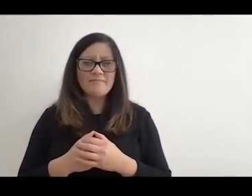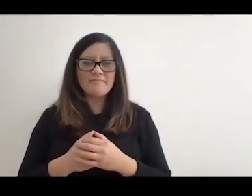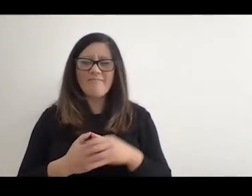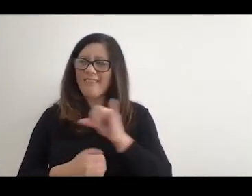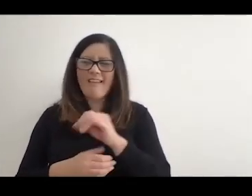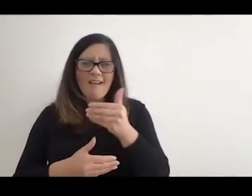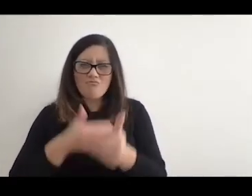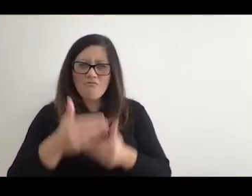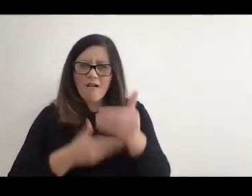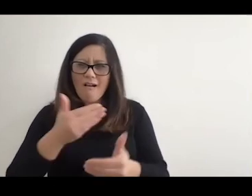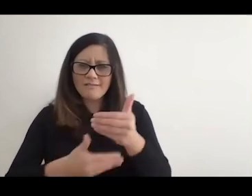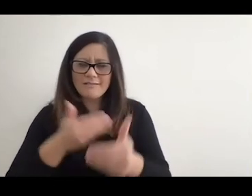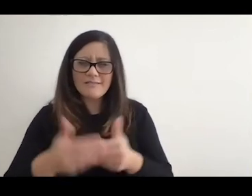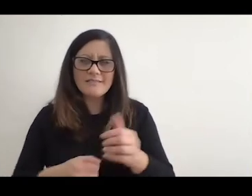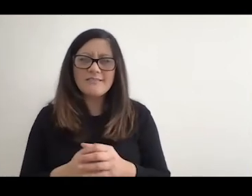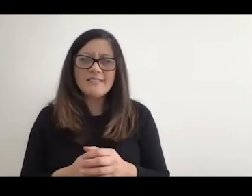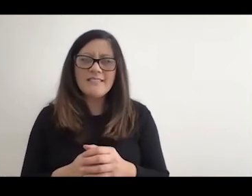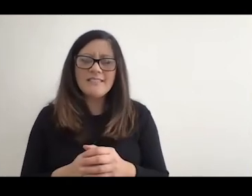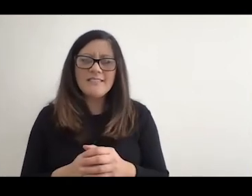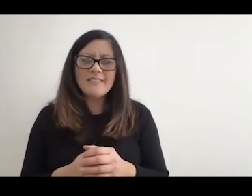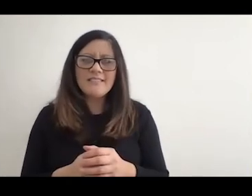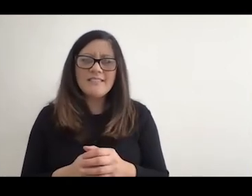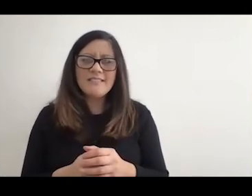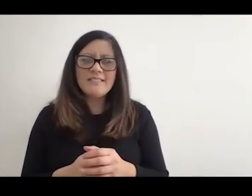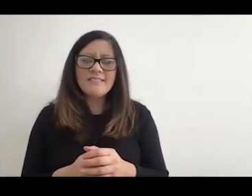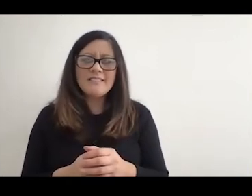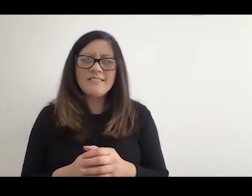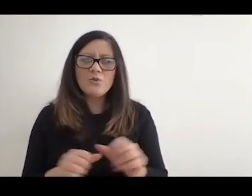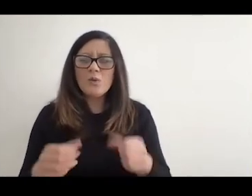Decide on how to help make it easy for someone to put on their clothes